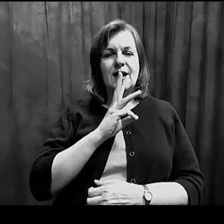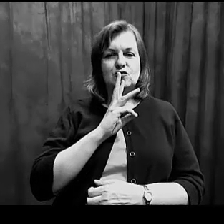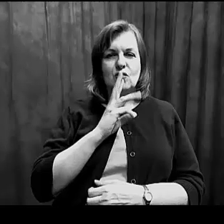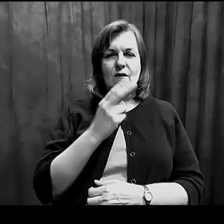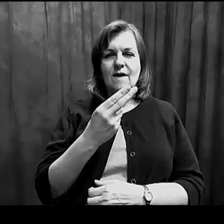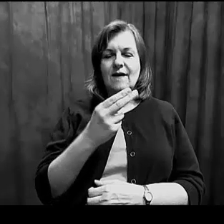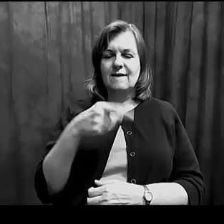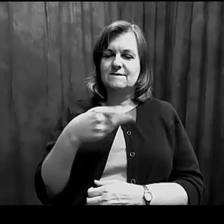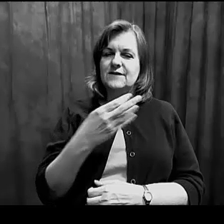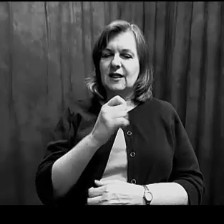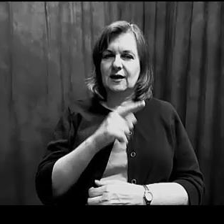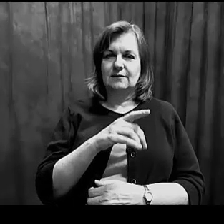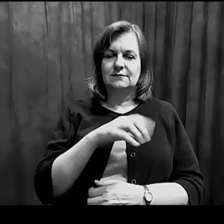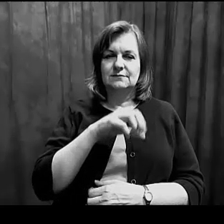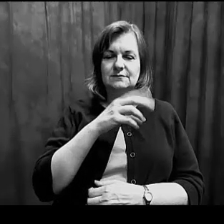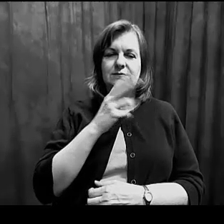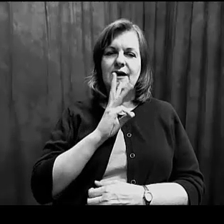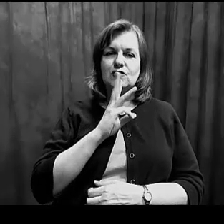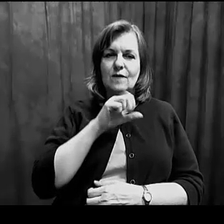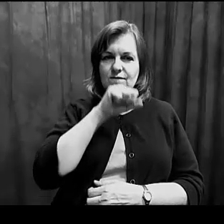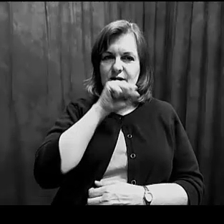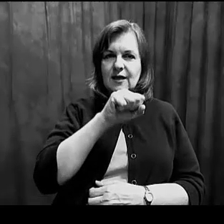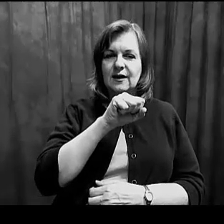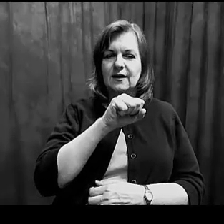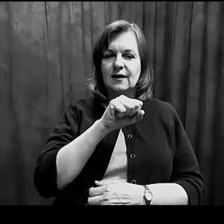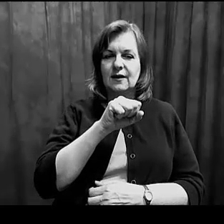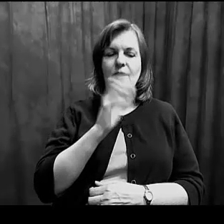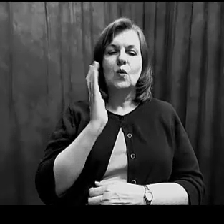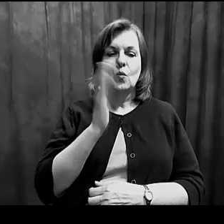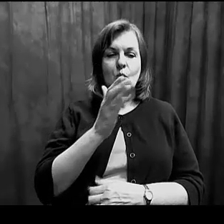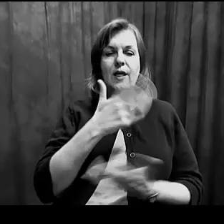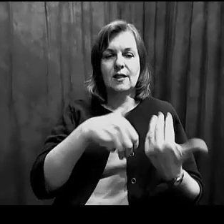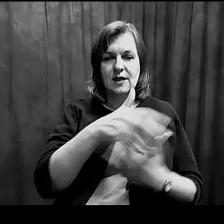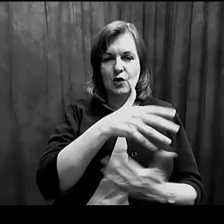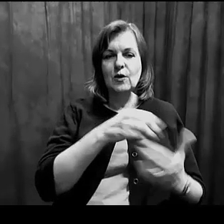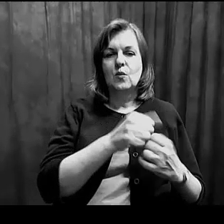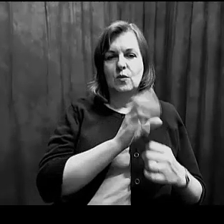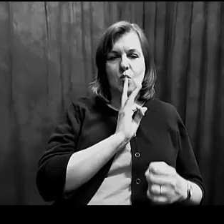so hydrophilic is any molecule that will